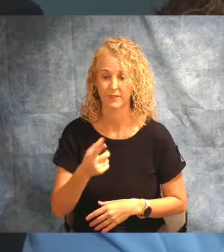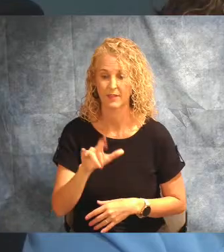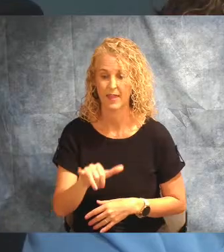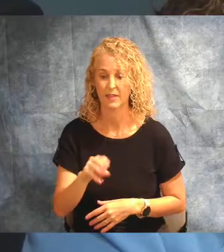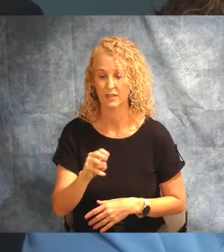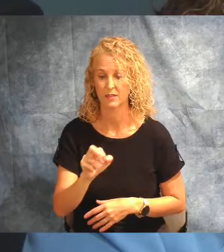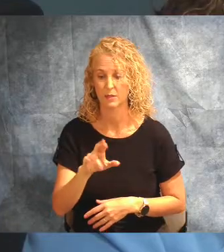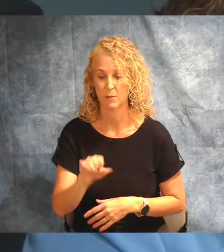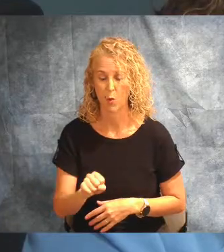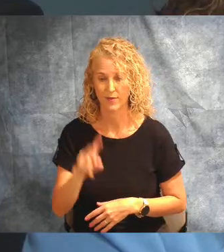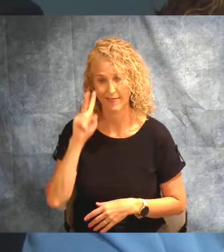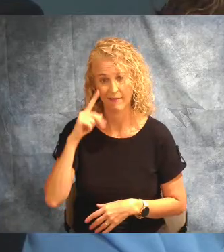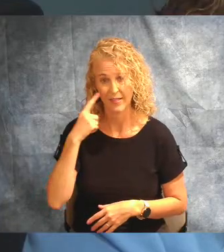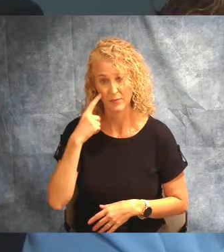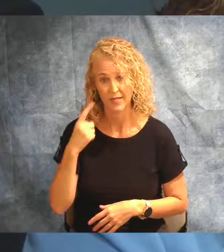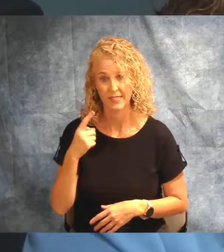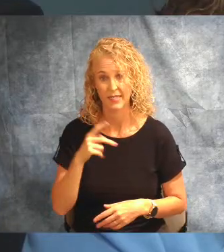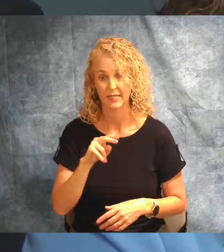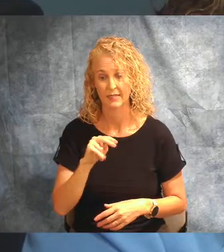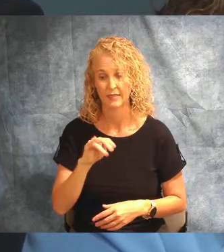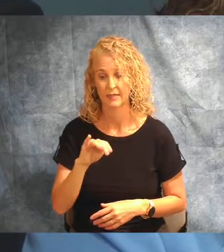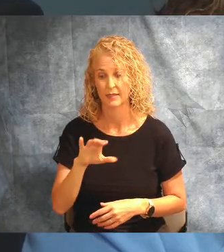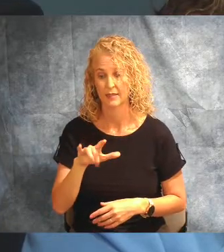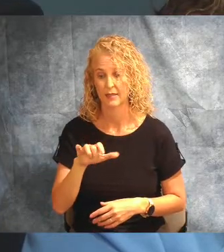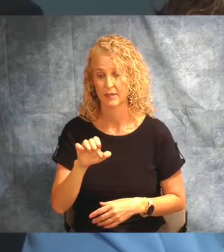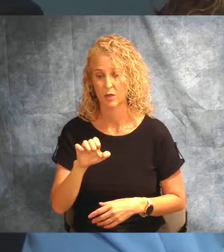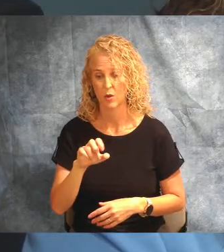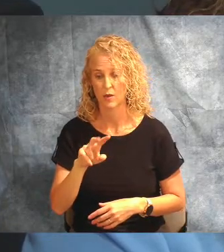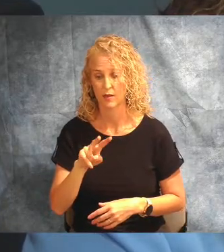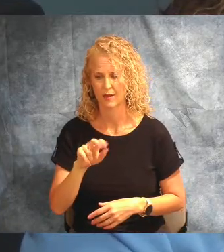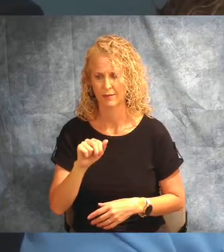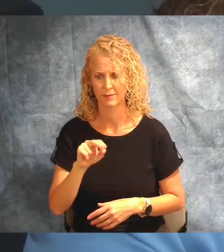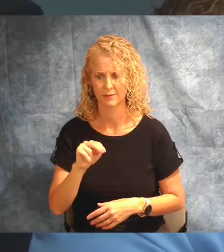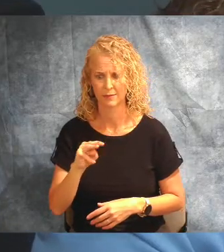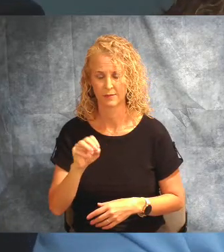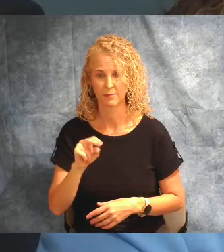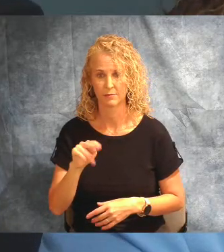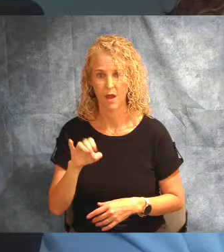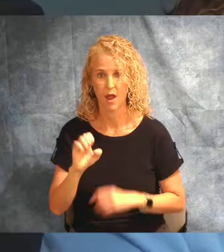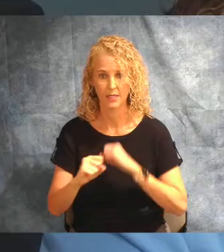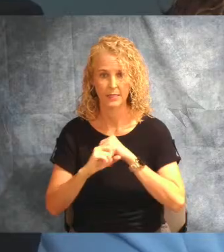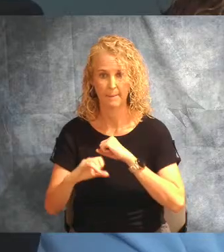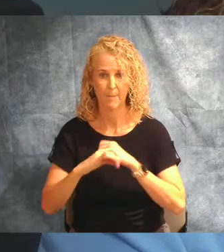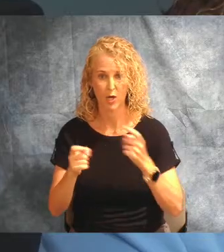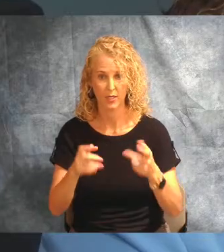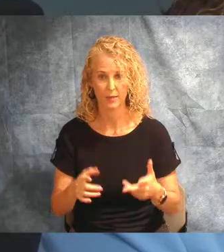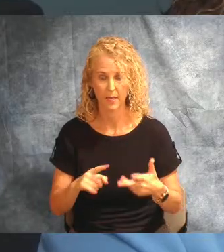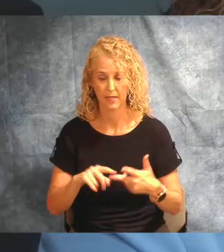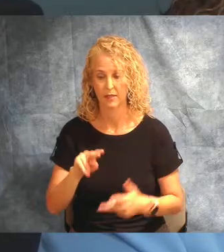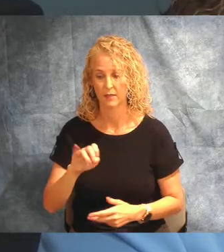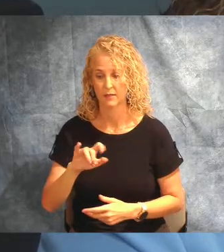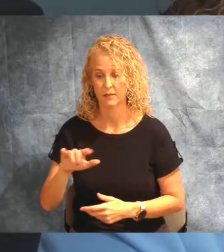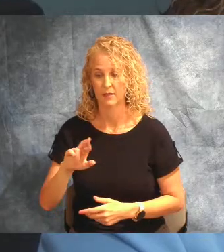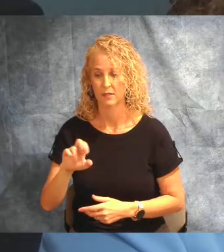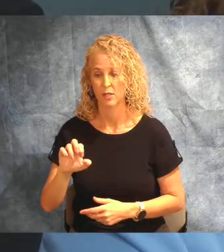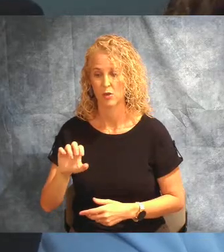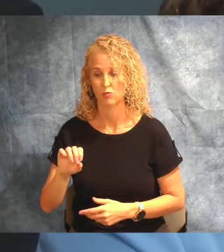who's the Vice President, Nicole Vat Vadmani who's the marketing manager, Neil Rogers the technology